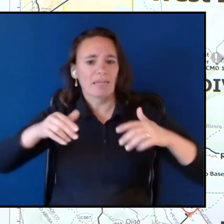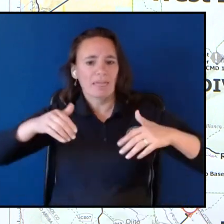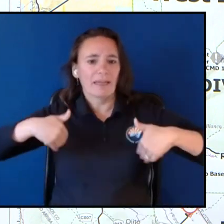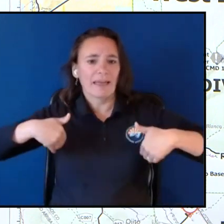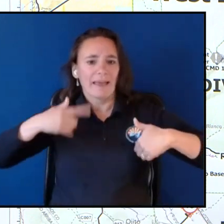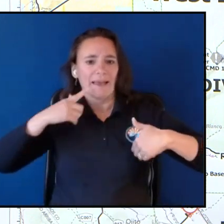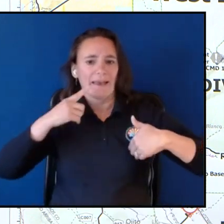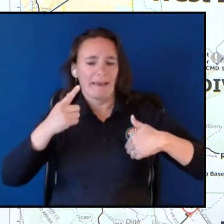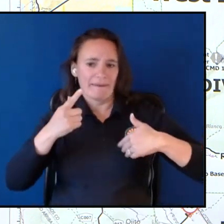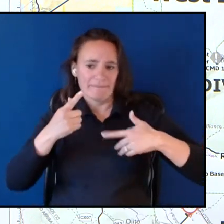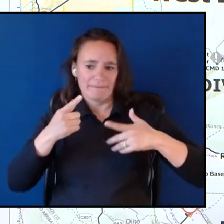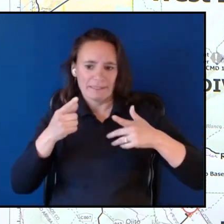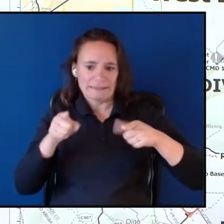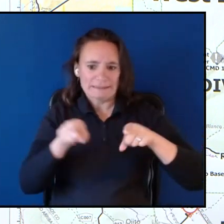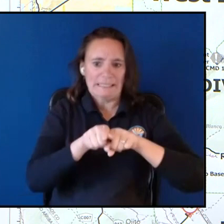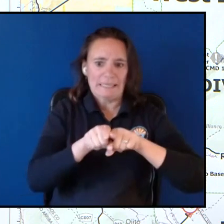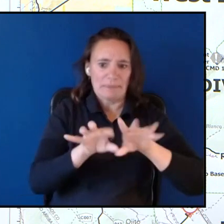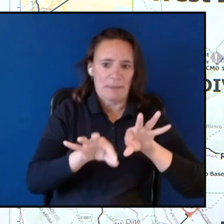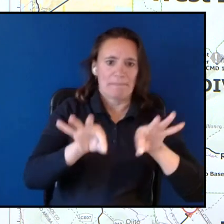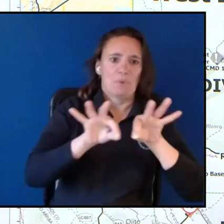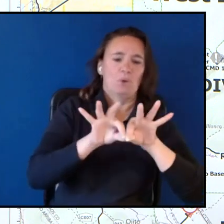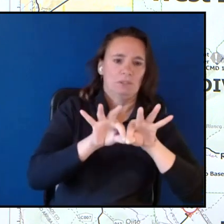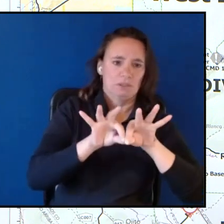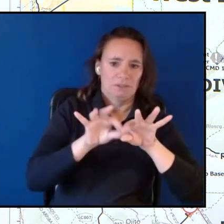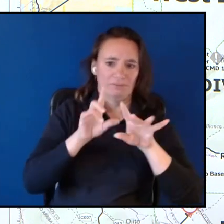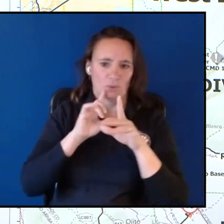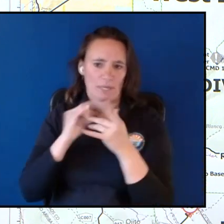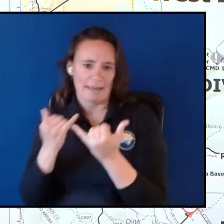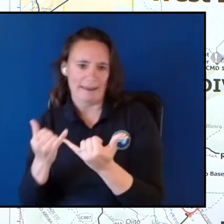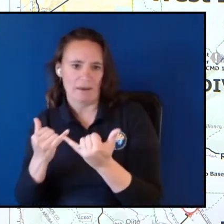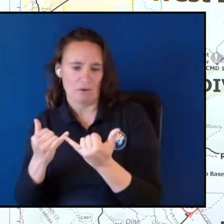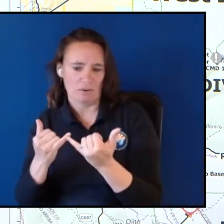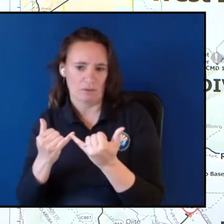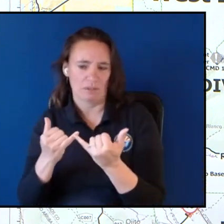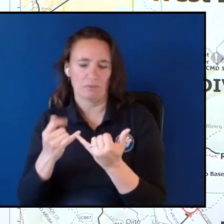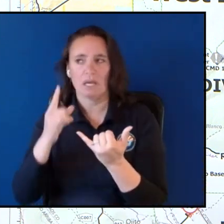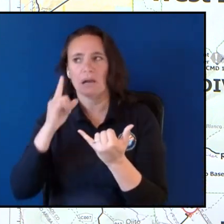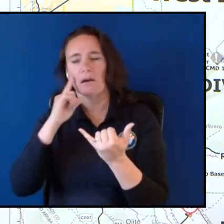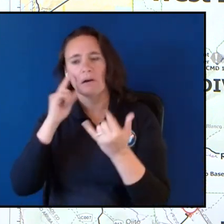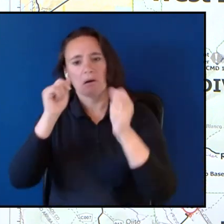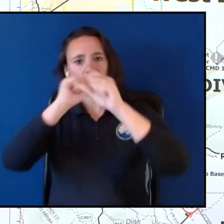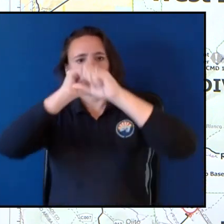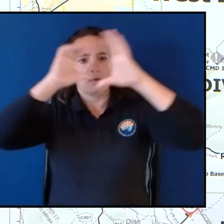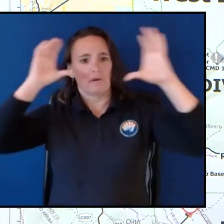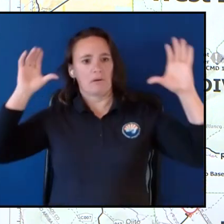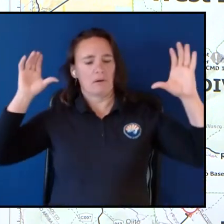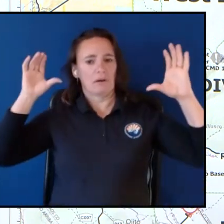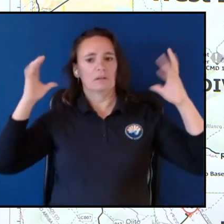do right now. So, after we appreciate the context, the next thing we need to do is define the problem and then